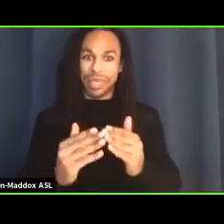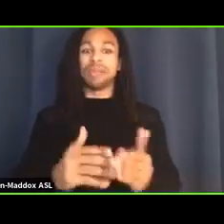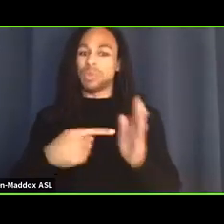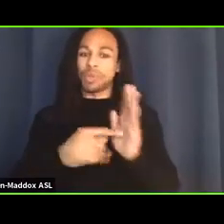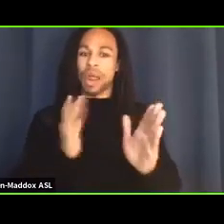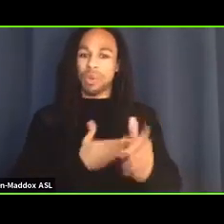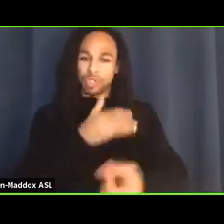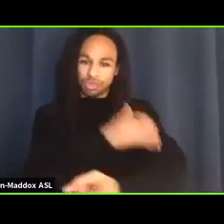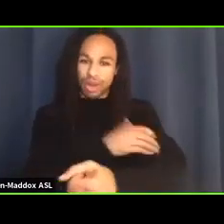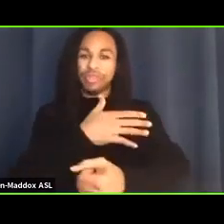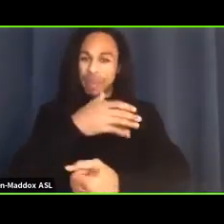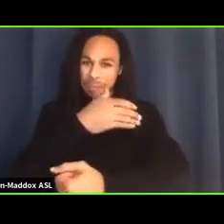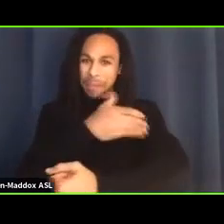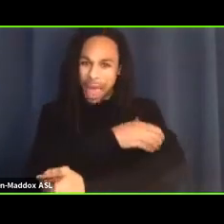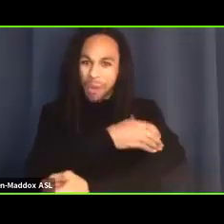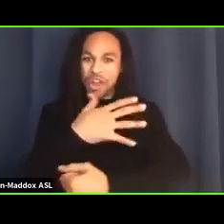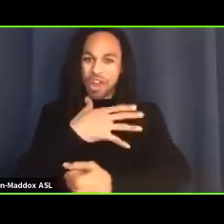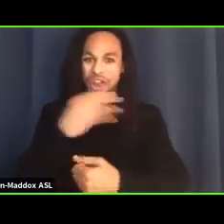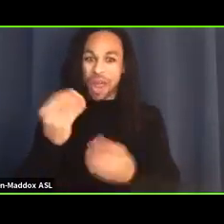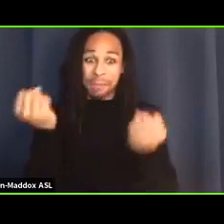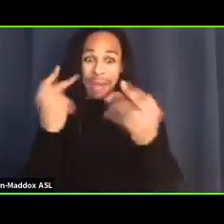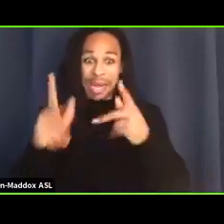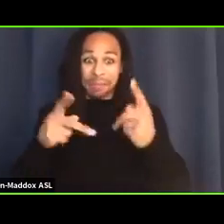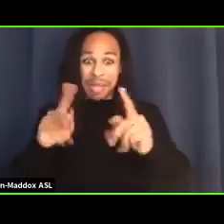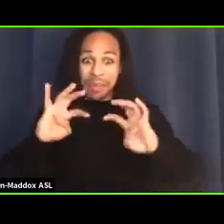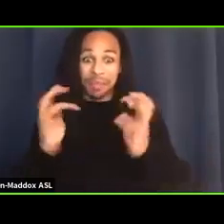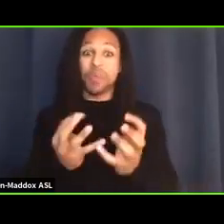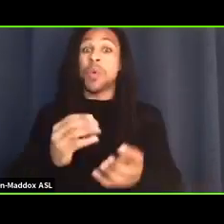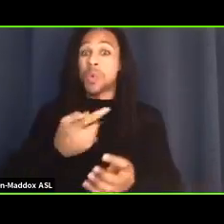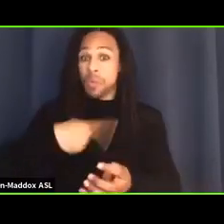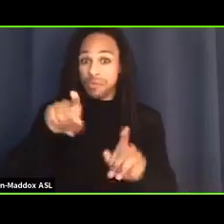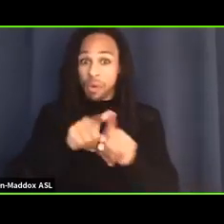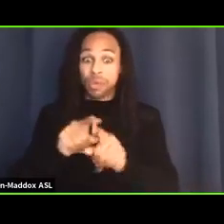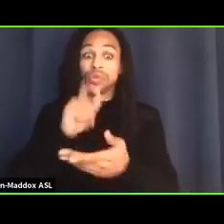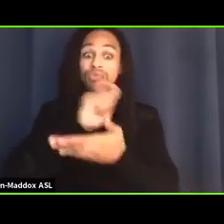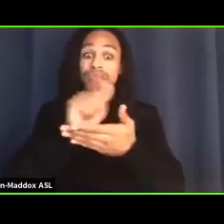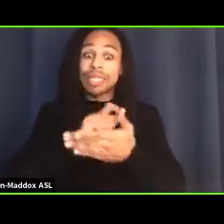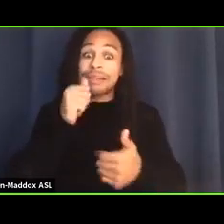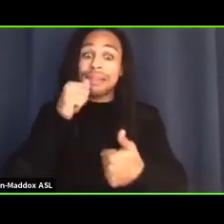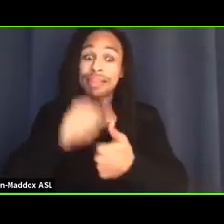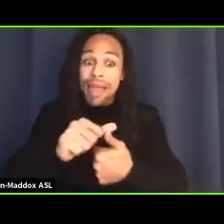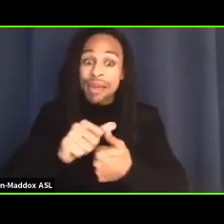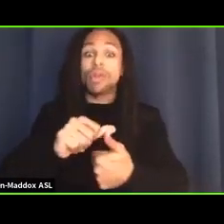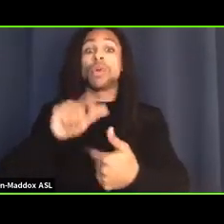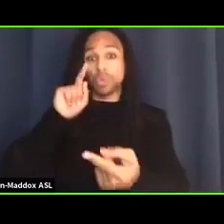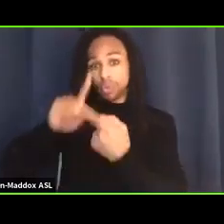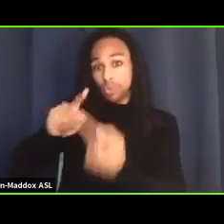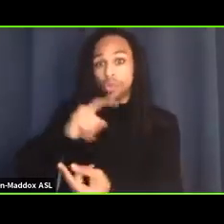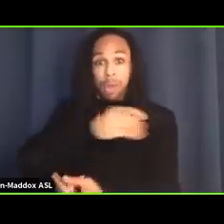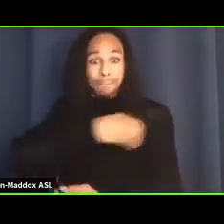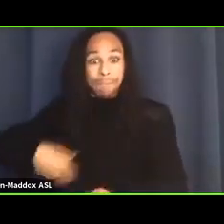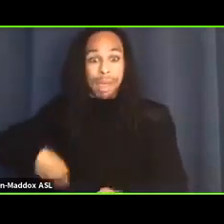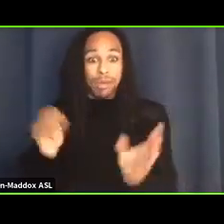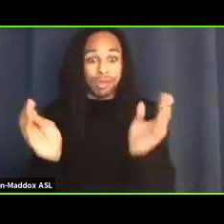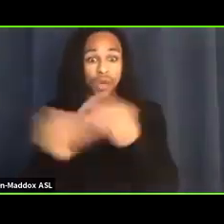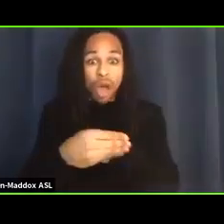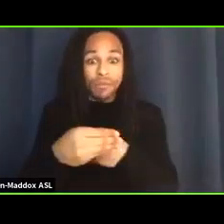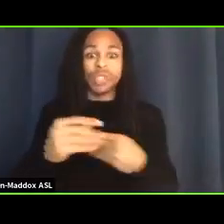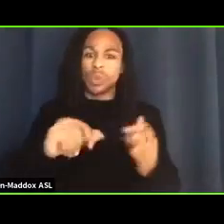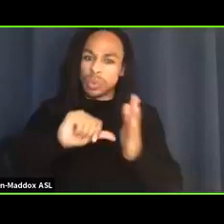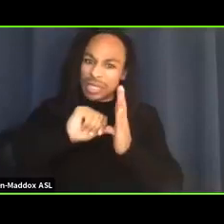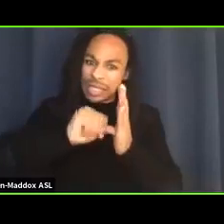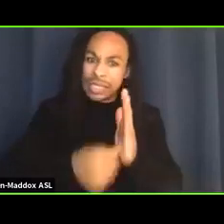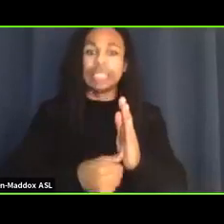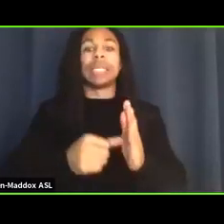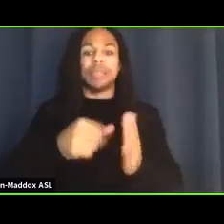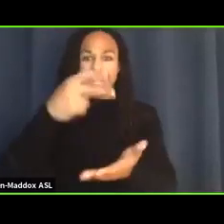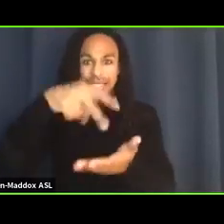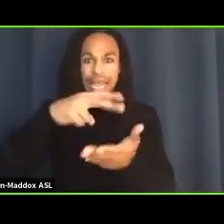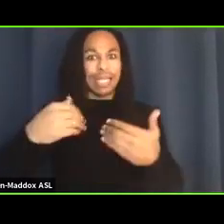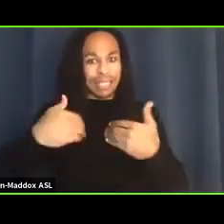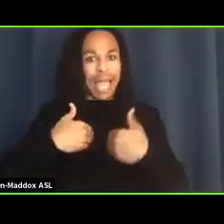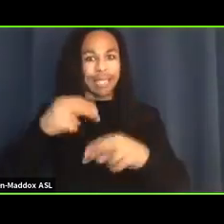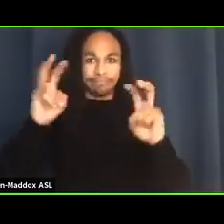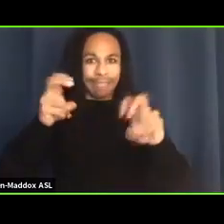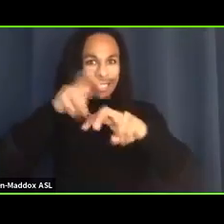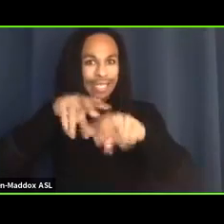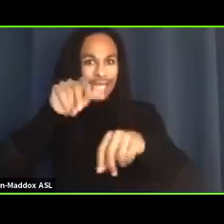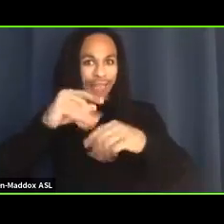will envision our future post pandemic. Artists serve our city at every level and ensuring